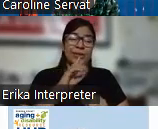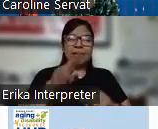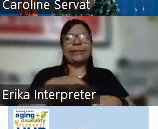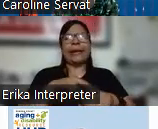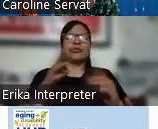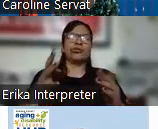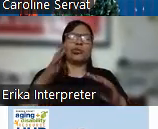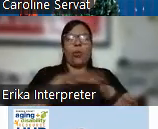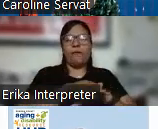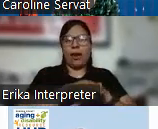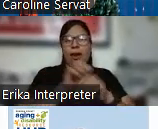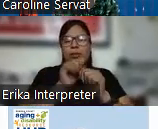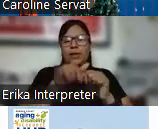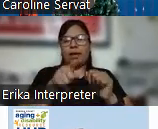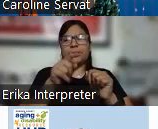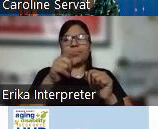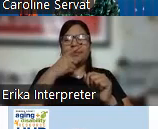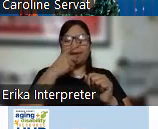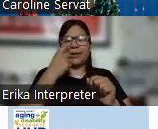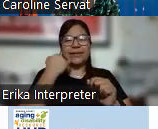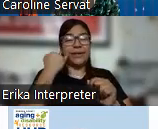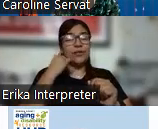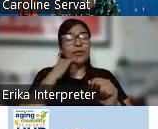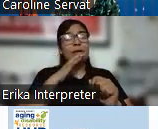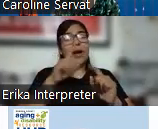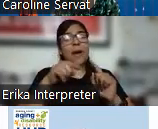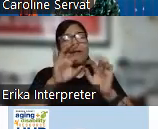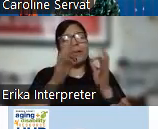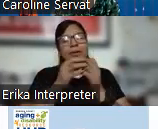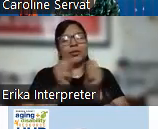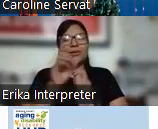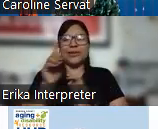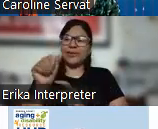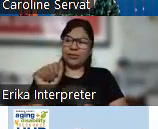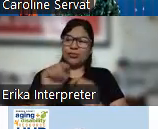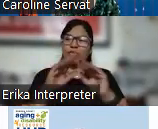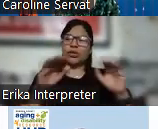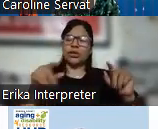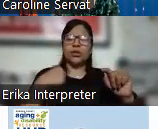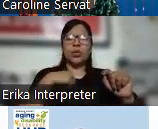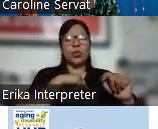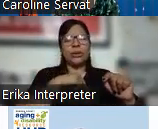about families with disabled children right um we're providing services for those providers and